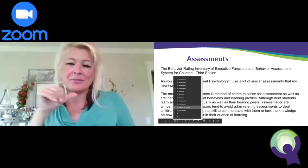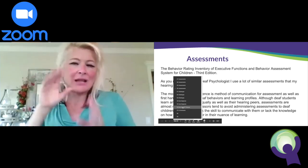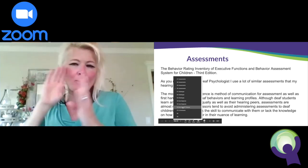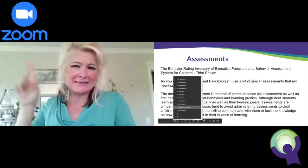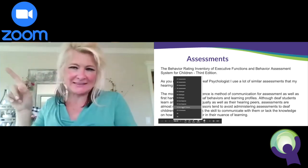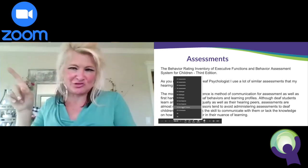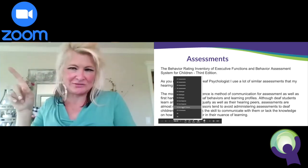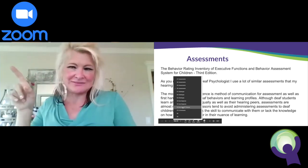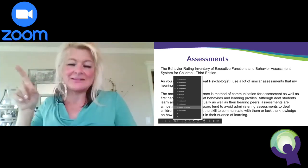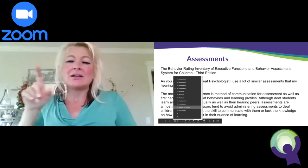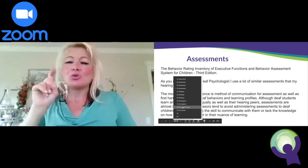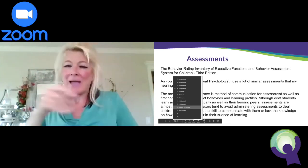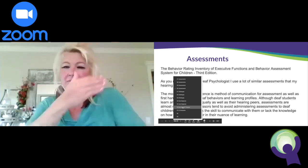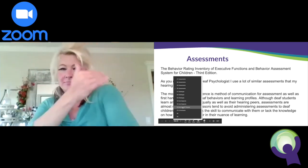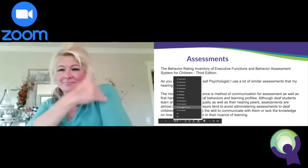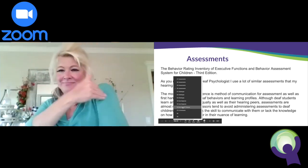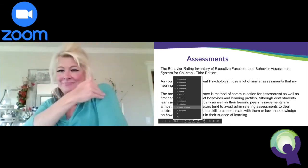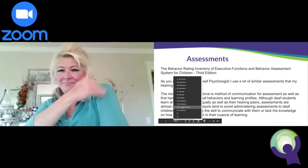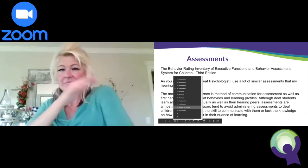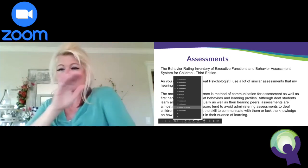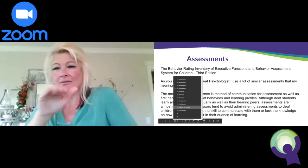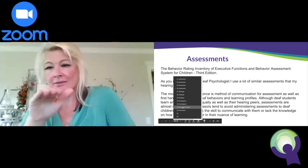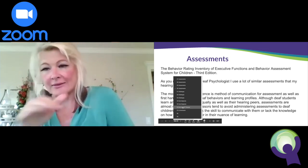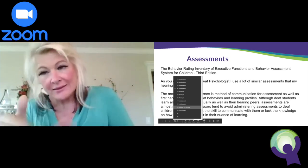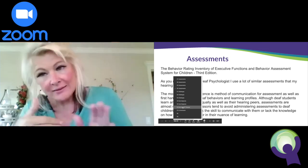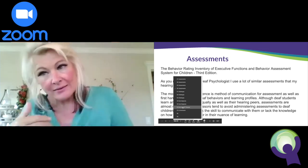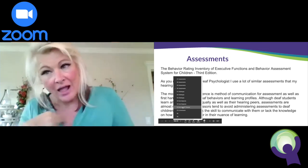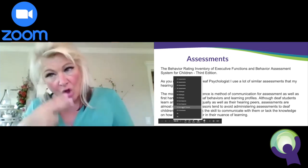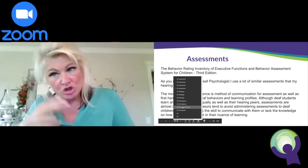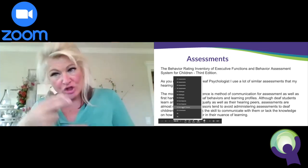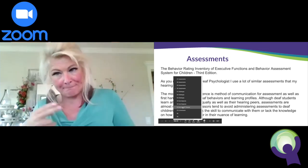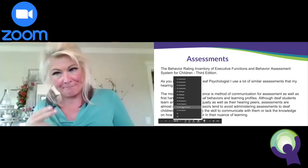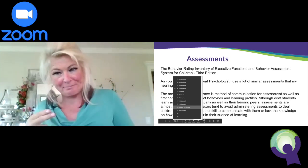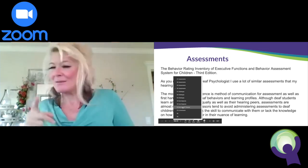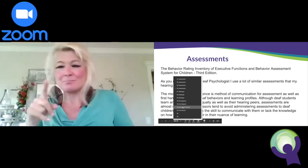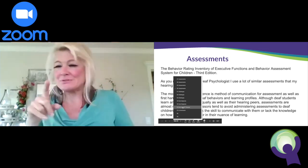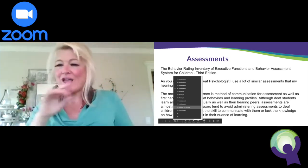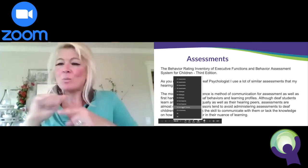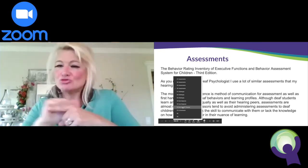name or maybe they ignore it--you have to tap them and so if they have a deaf